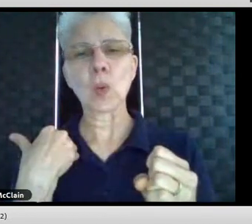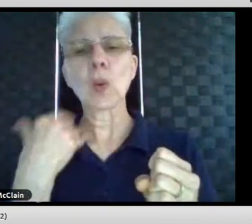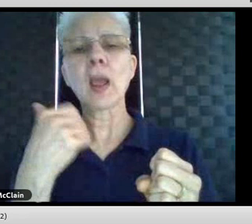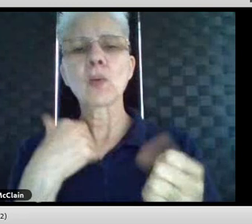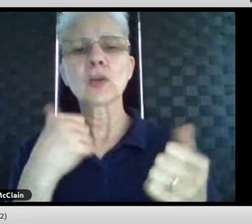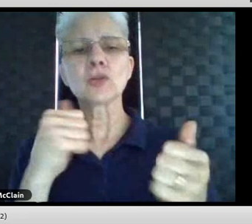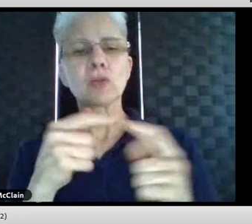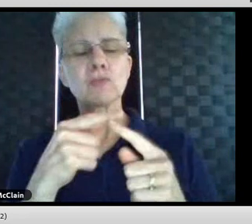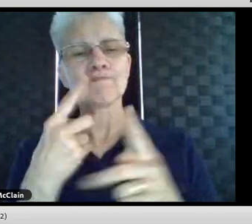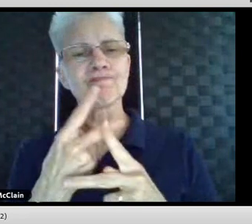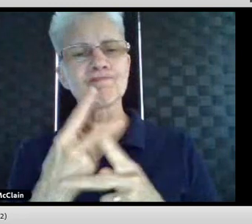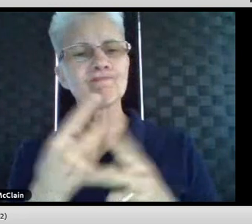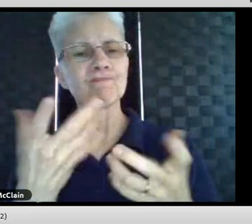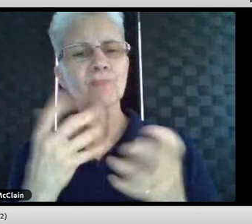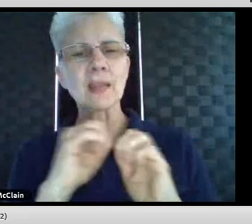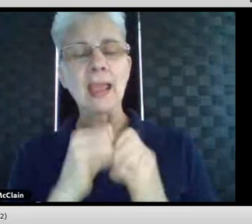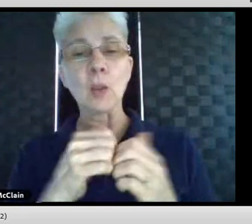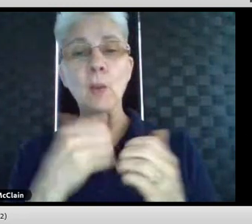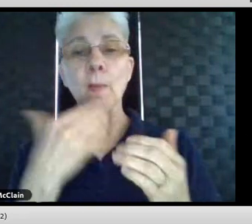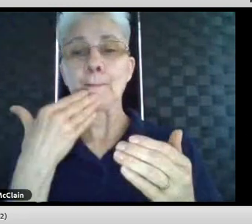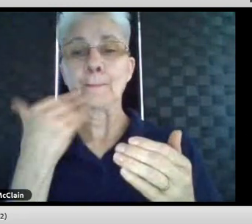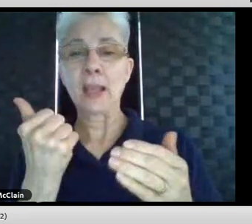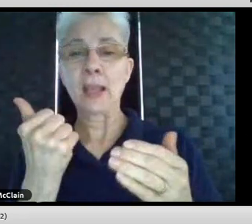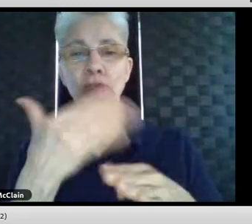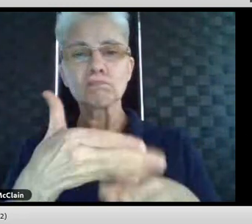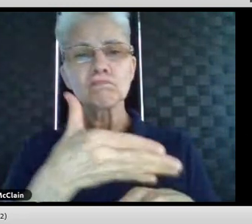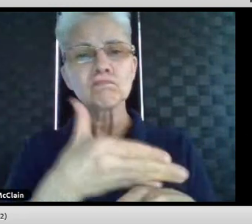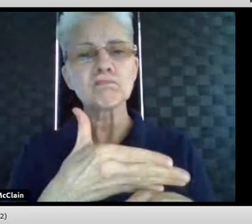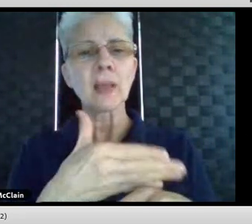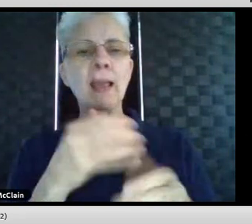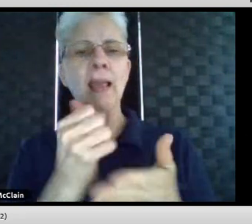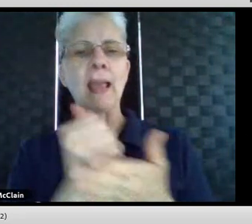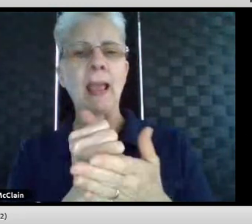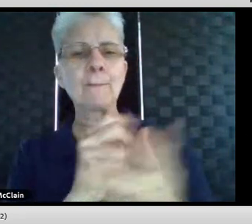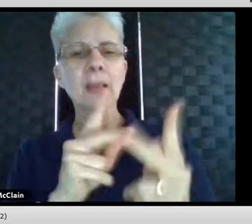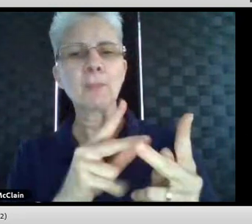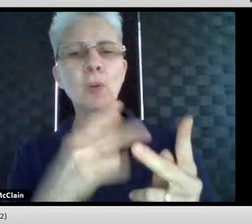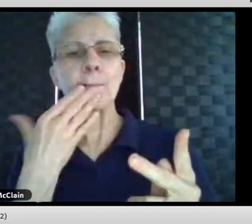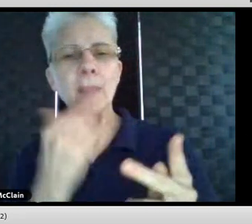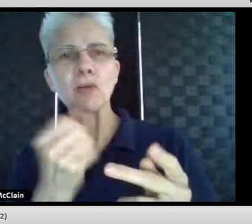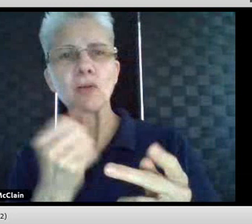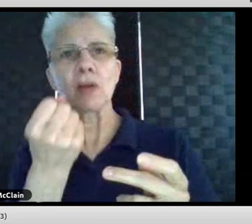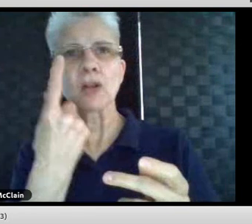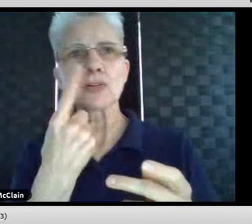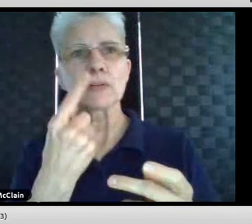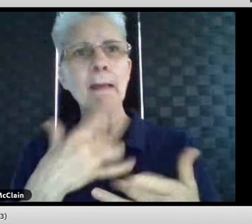I was trying to figure out how I could be better, you know, how I could help the patron better, how I could understand and be more empathetic